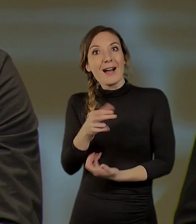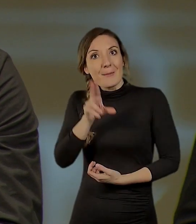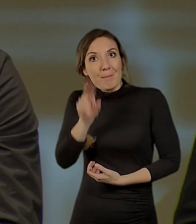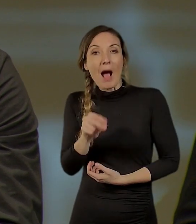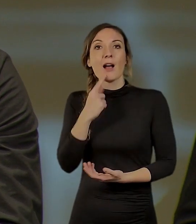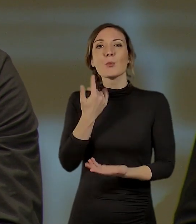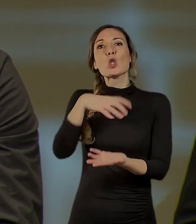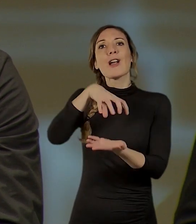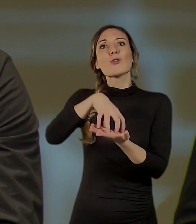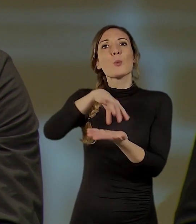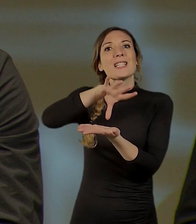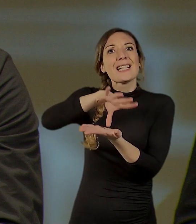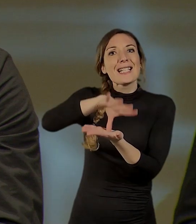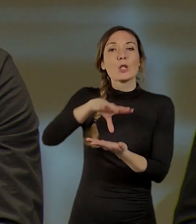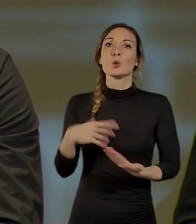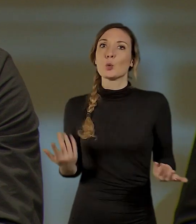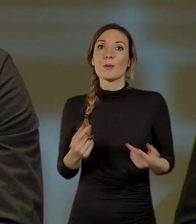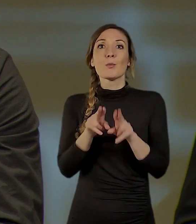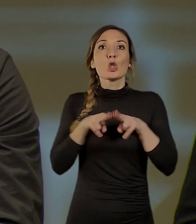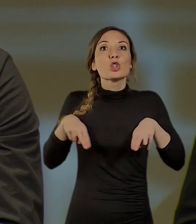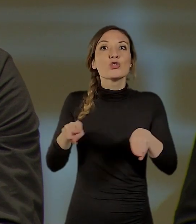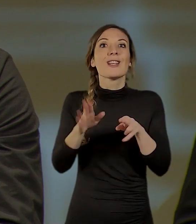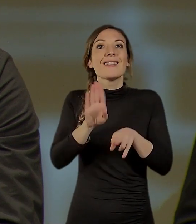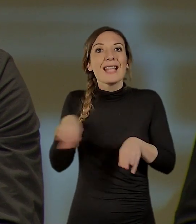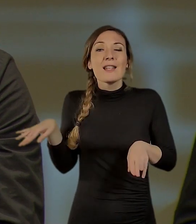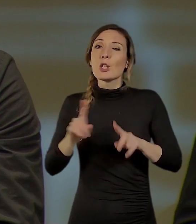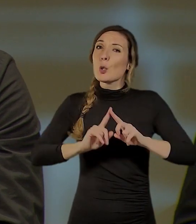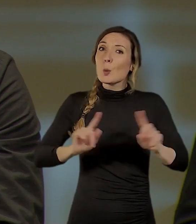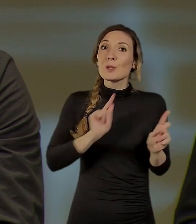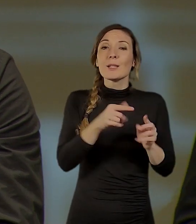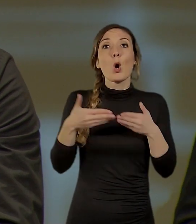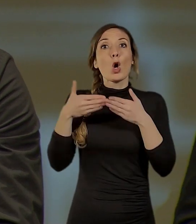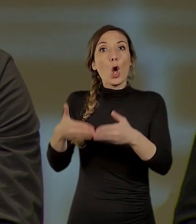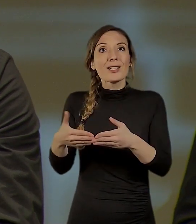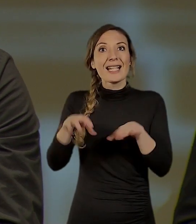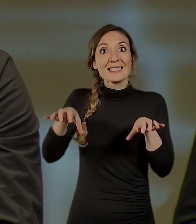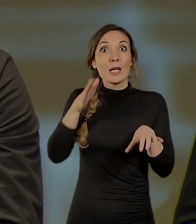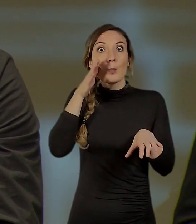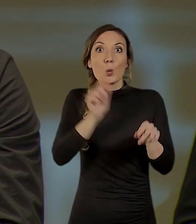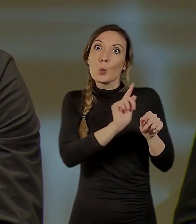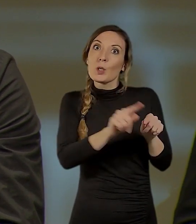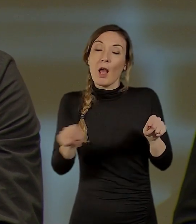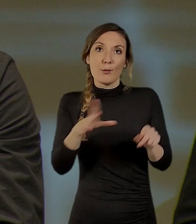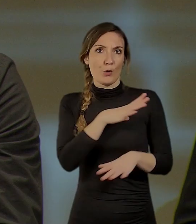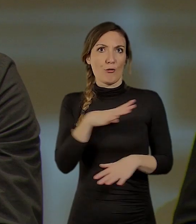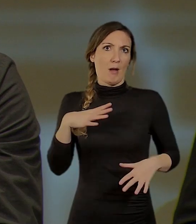So much. -Thank you very much for the comprehensive comment. The deputy mayor wanted to respond. So I'll ask him for a response. I'll also ask